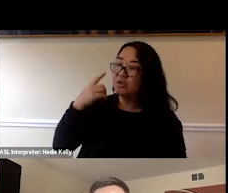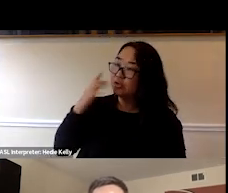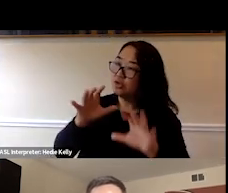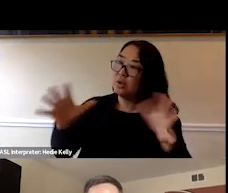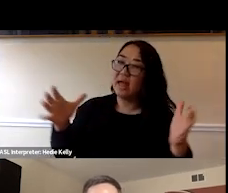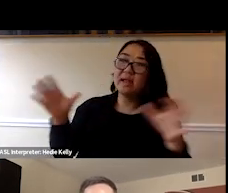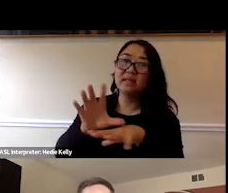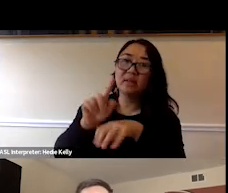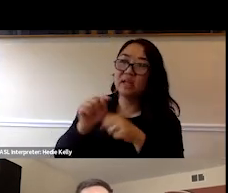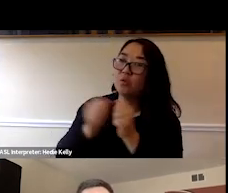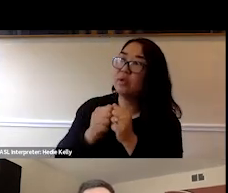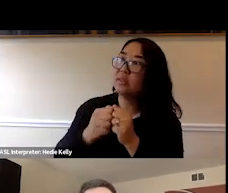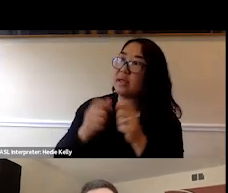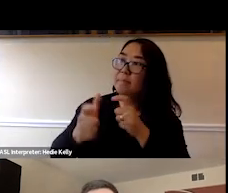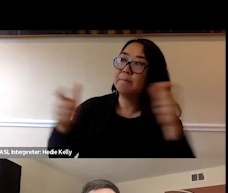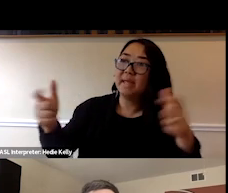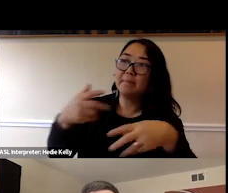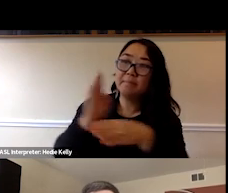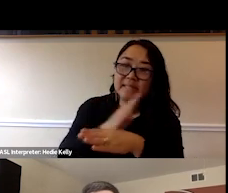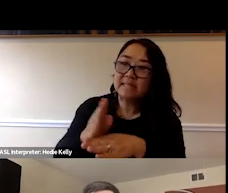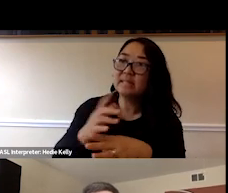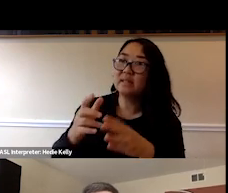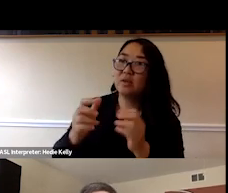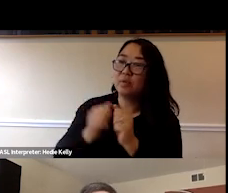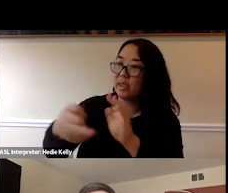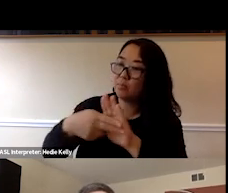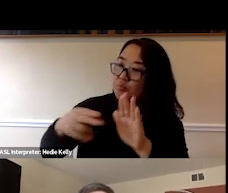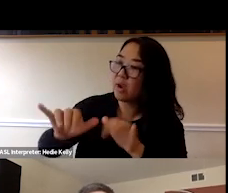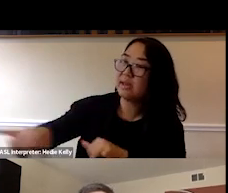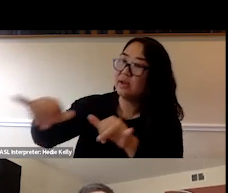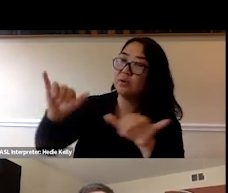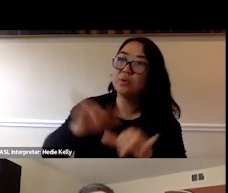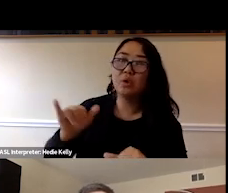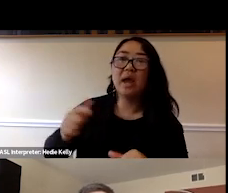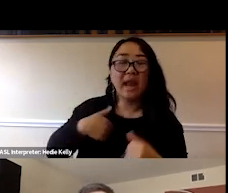marketing, and I've encountered multiple big companies in the last six months